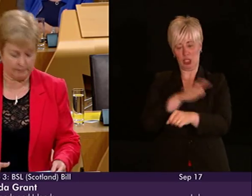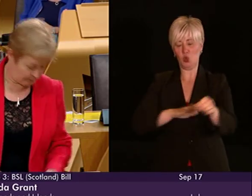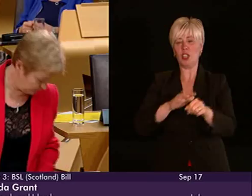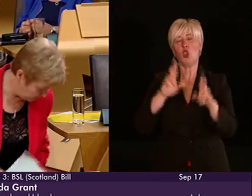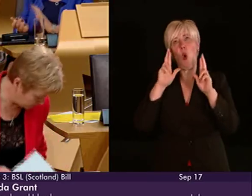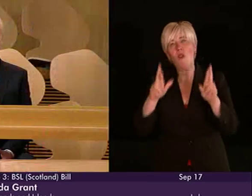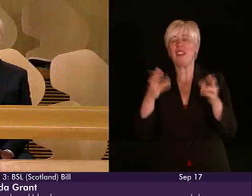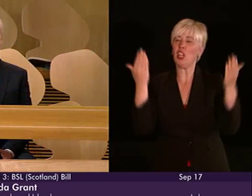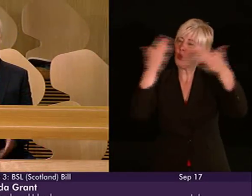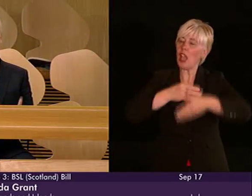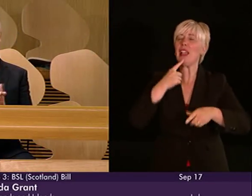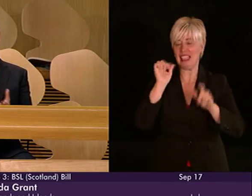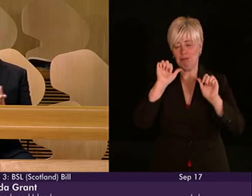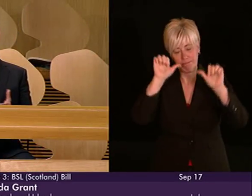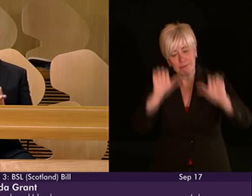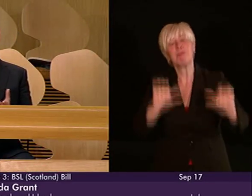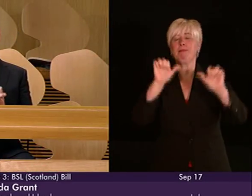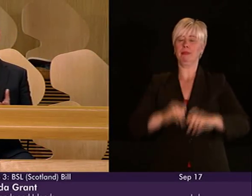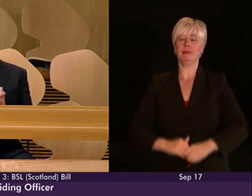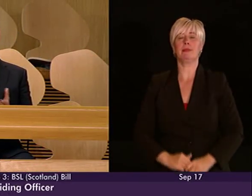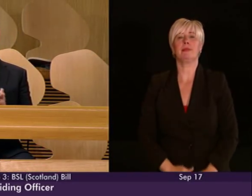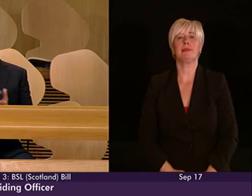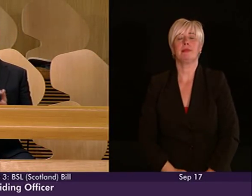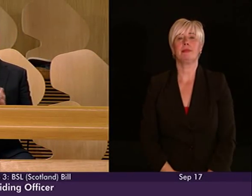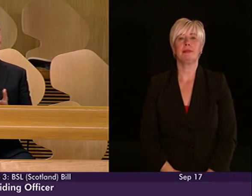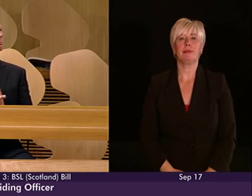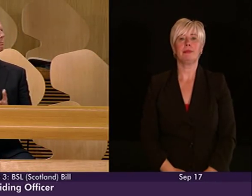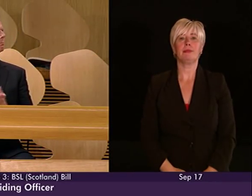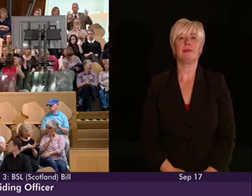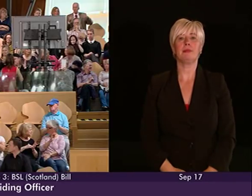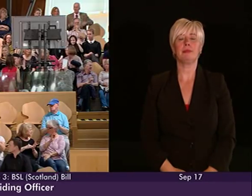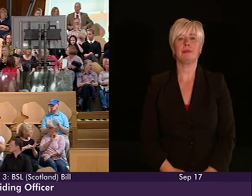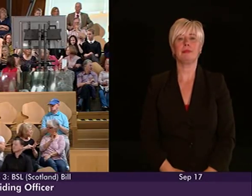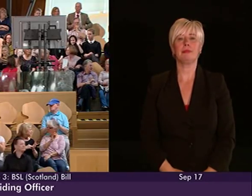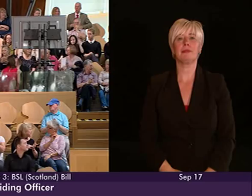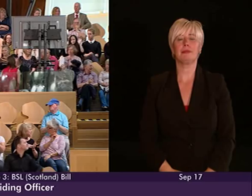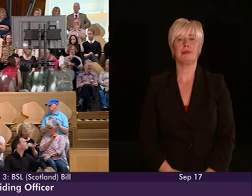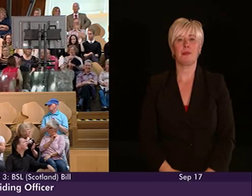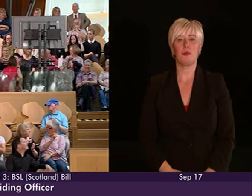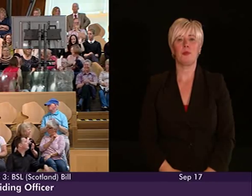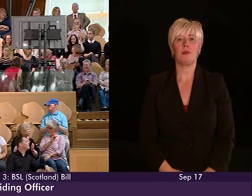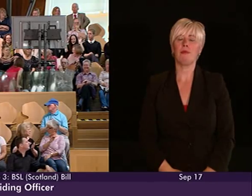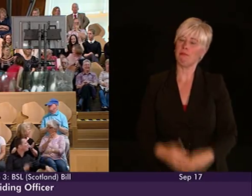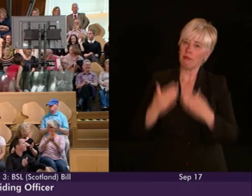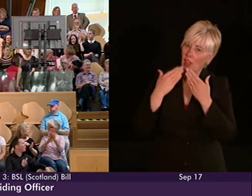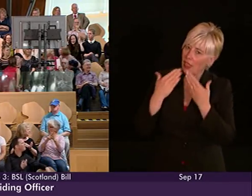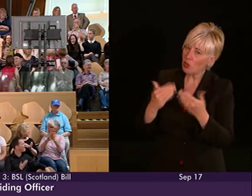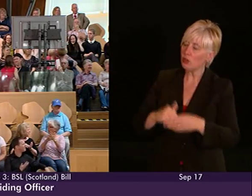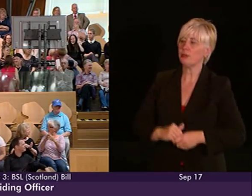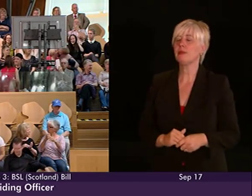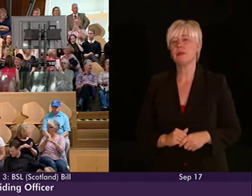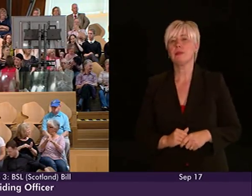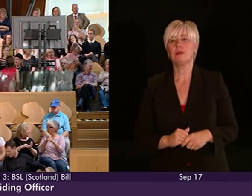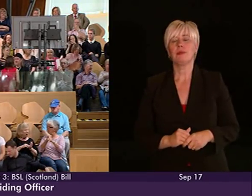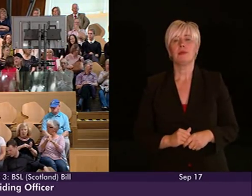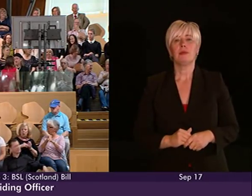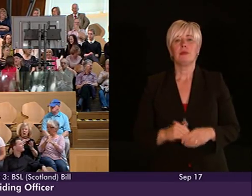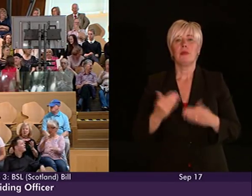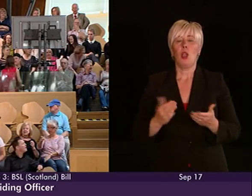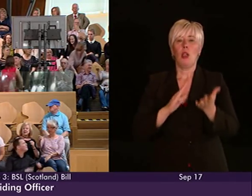The Deputy Presiding Officer: Many thanks. I call Murdo Fraser. [Interruption.] I am